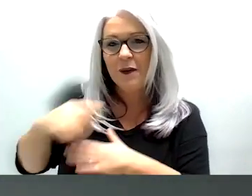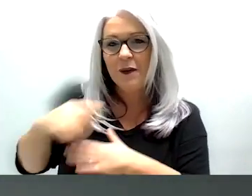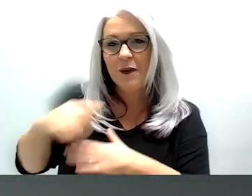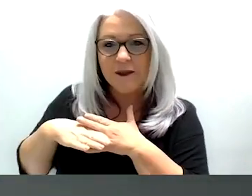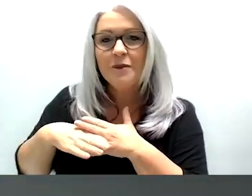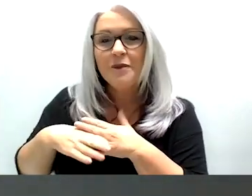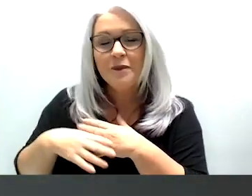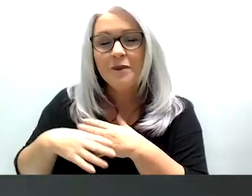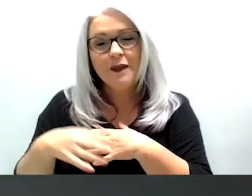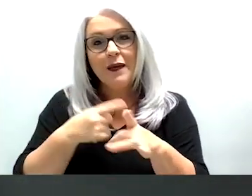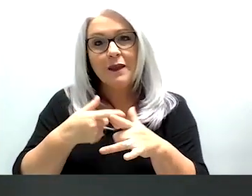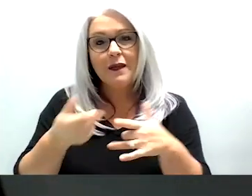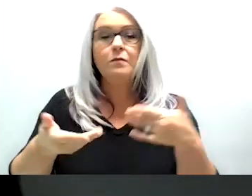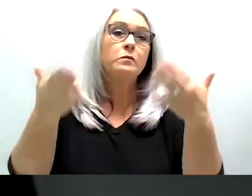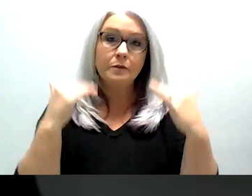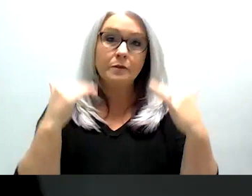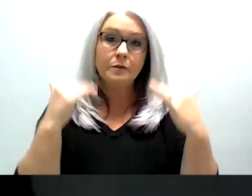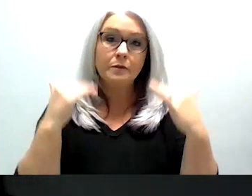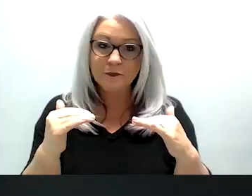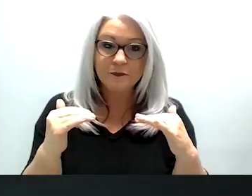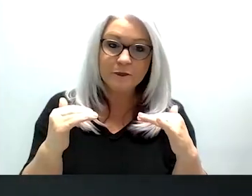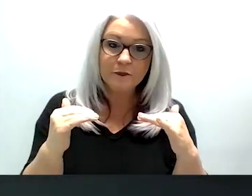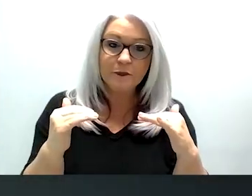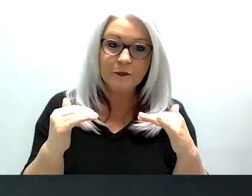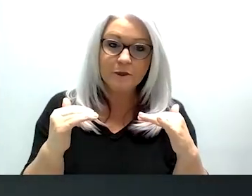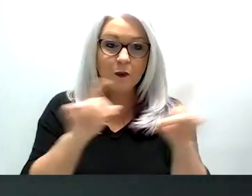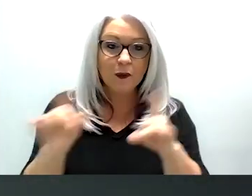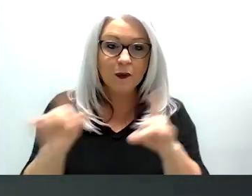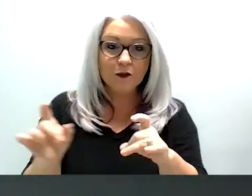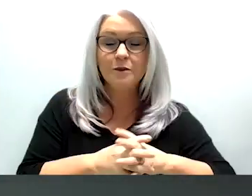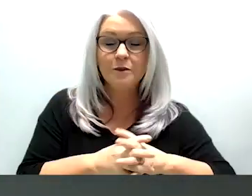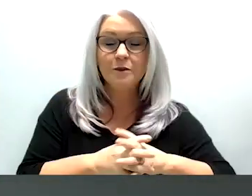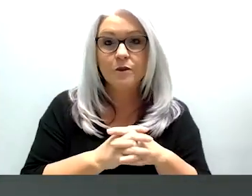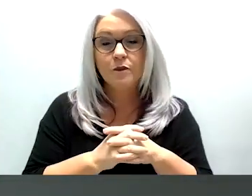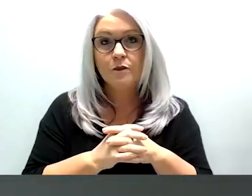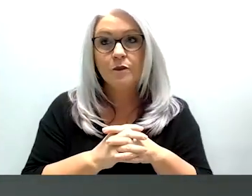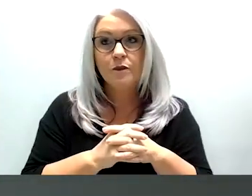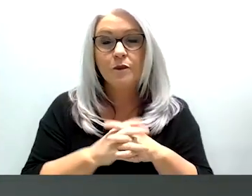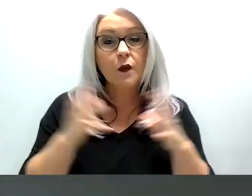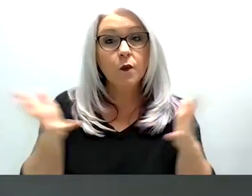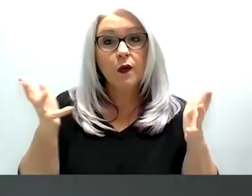next question. Which is: What are the legal rights of someone